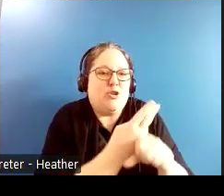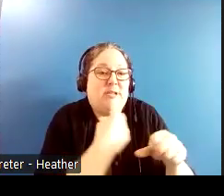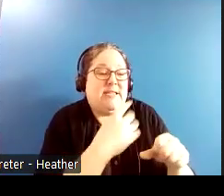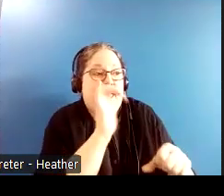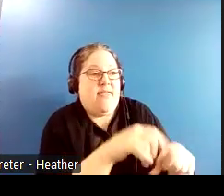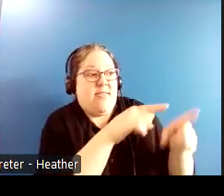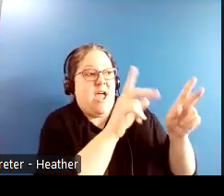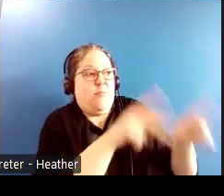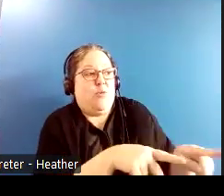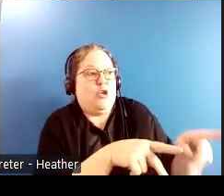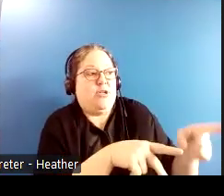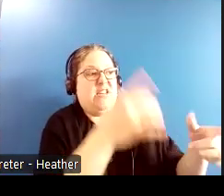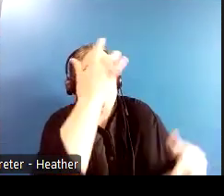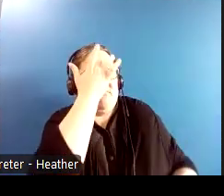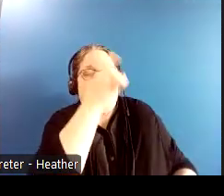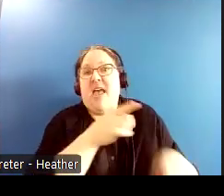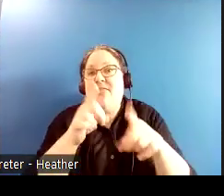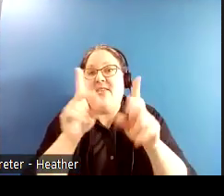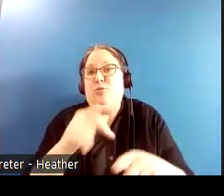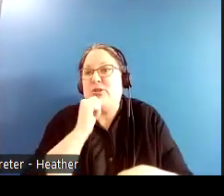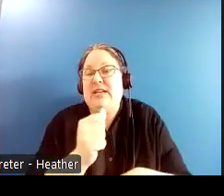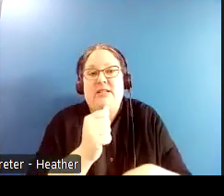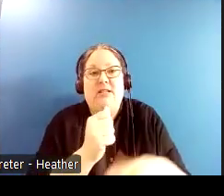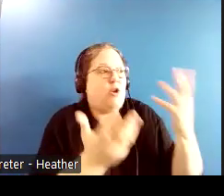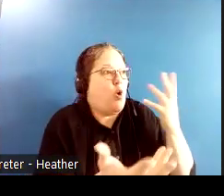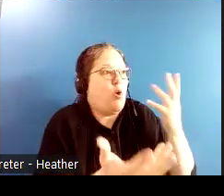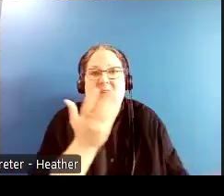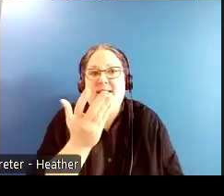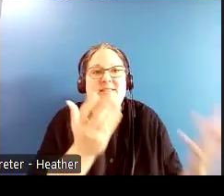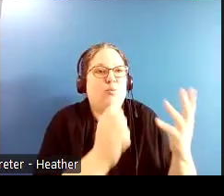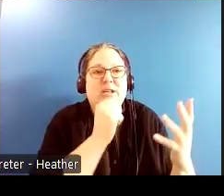is pathological and that person isn't or or if there is, we don't use them very often. Instead,